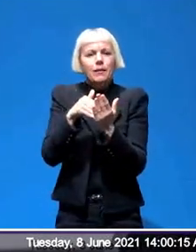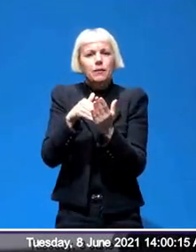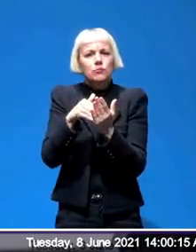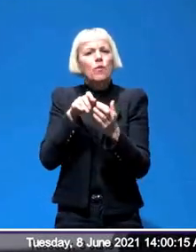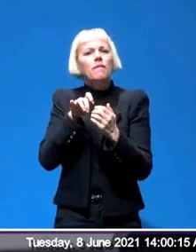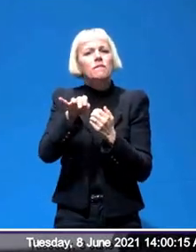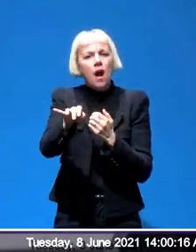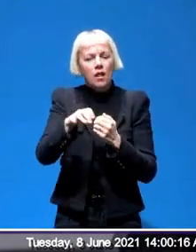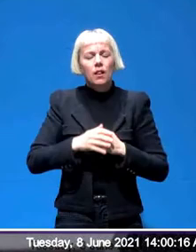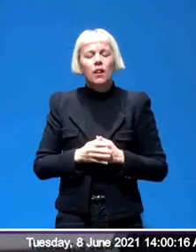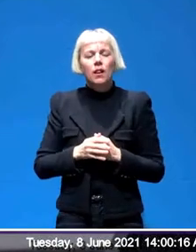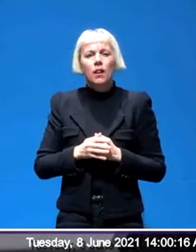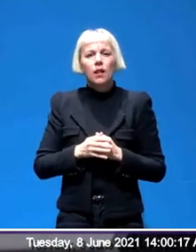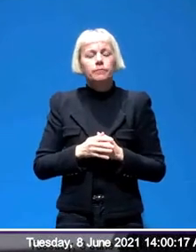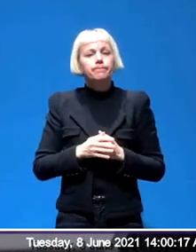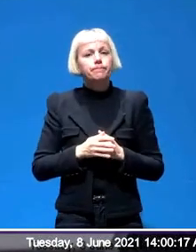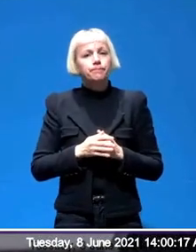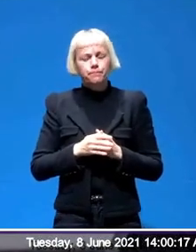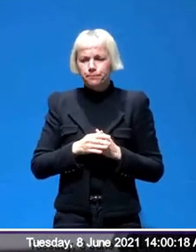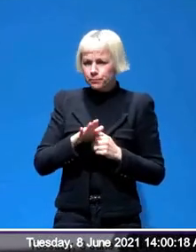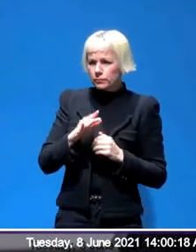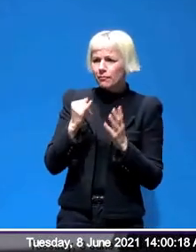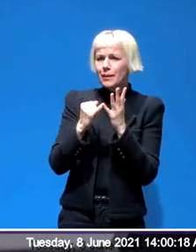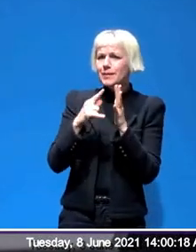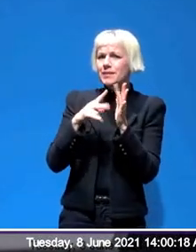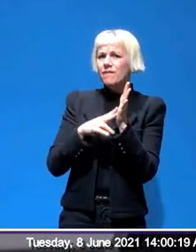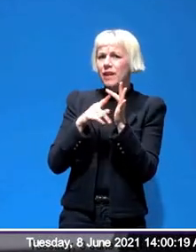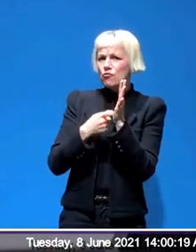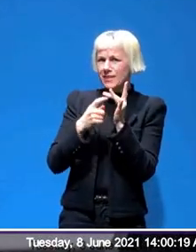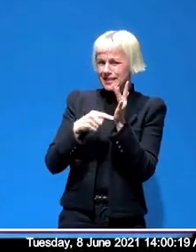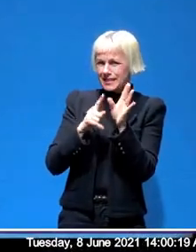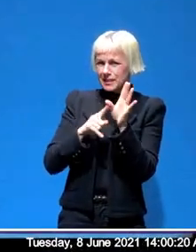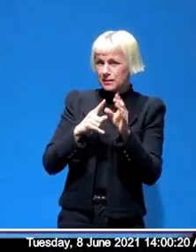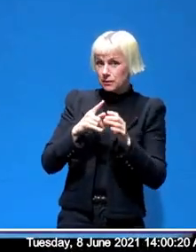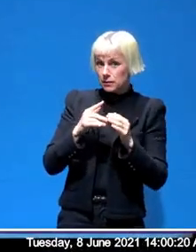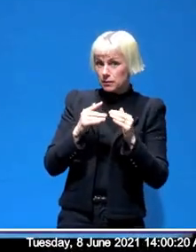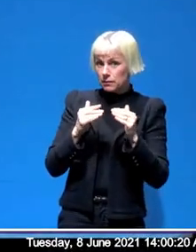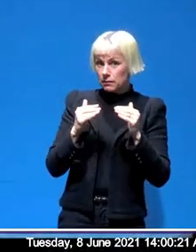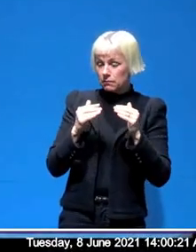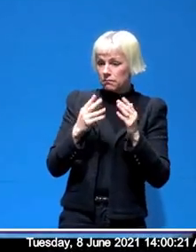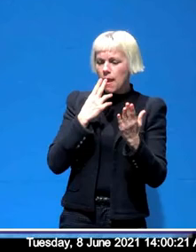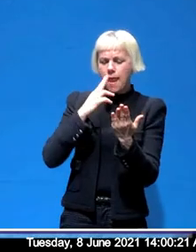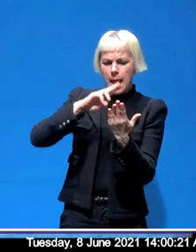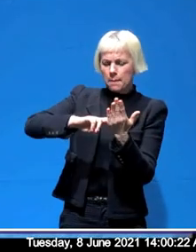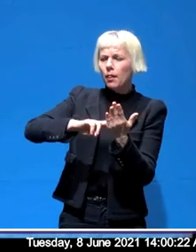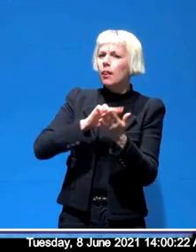The severity label determines the level of escalation of that report. That's fair, isn't it?